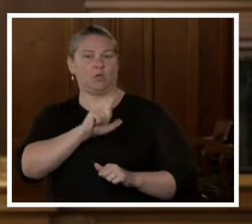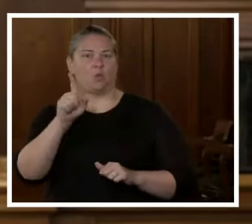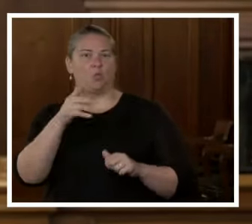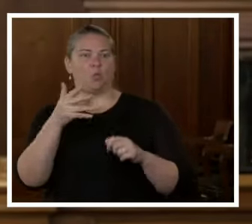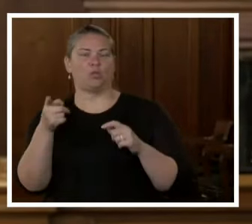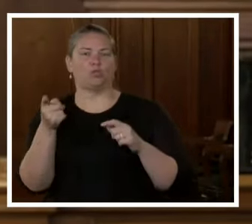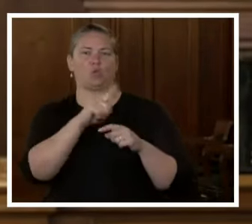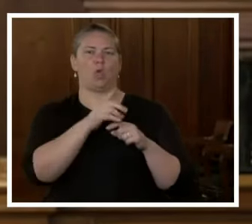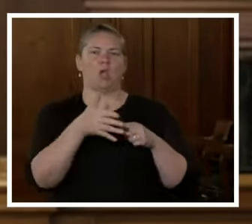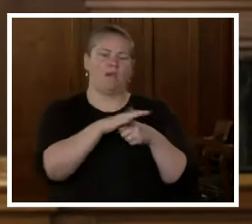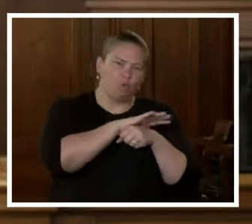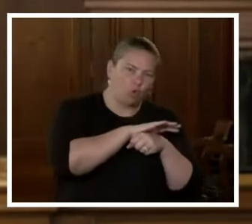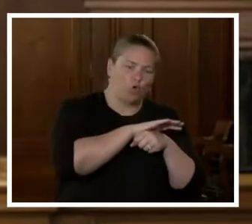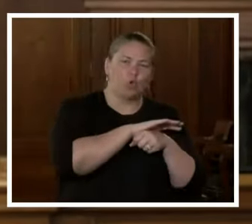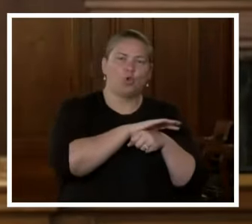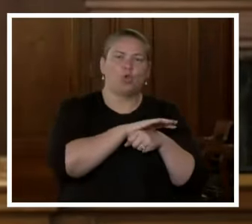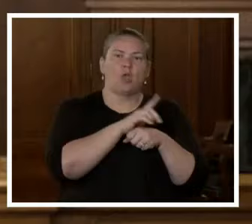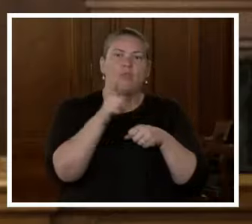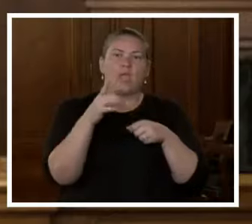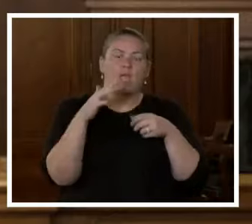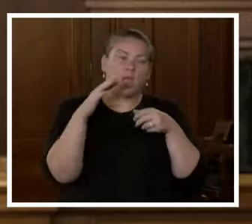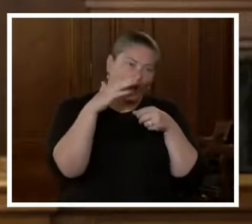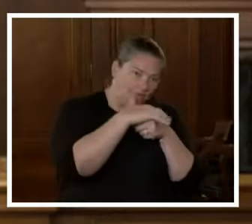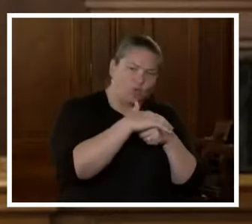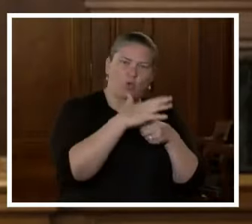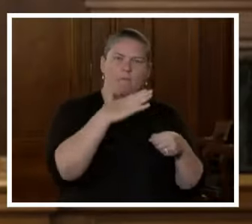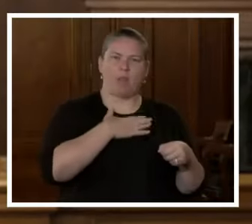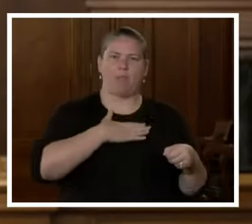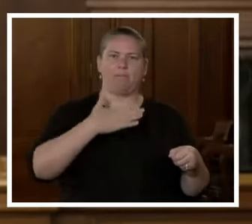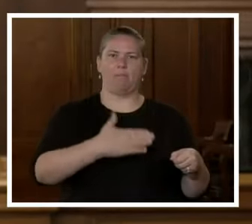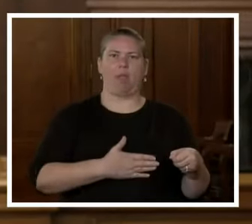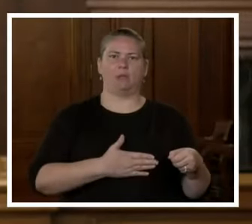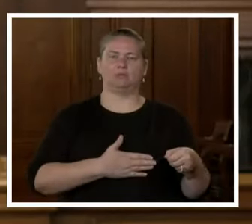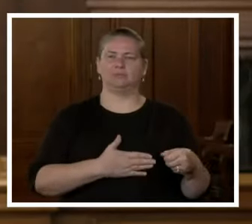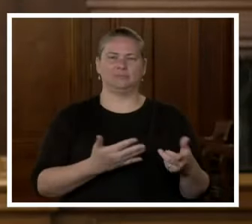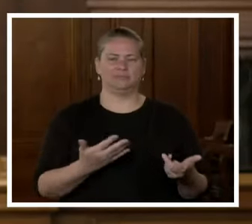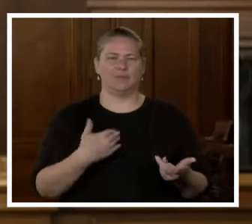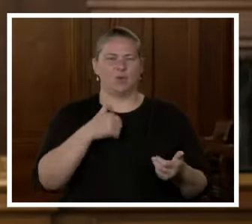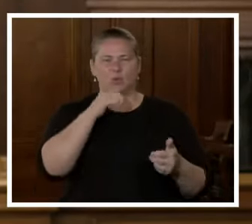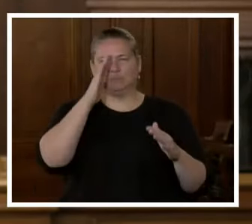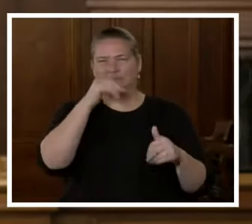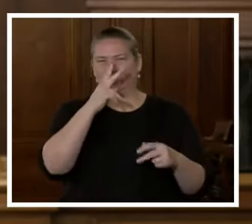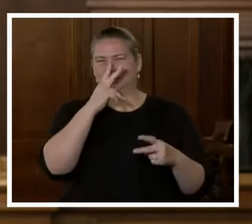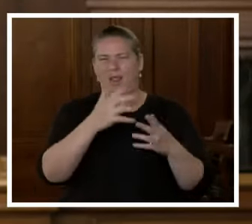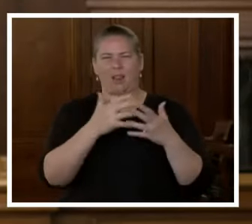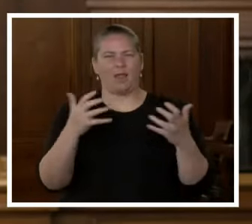NATURE OF THOSE FRAGMENTS TO DETERMINE IF THEY, INDEED, CAME